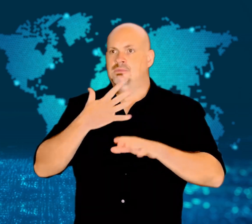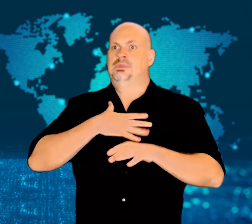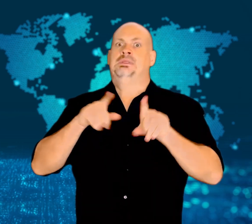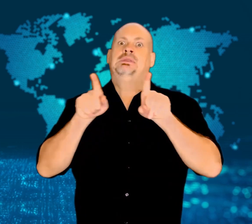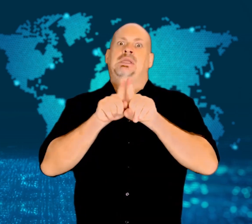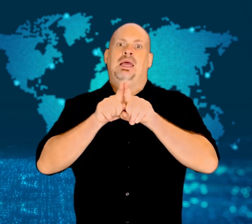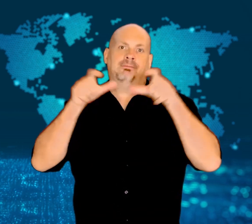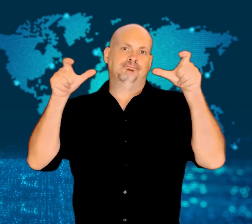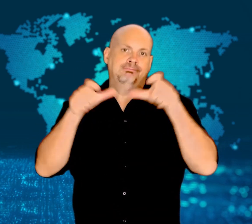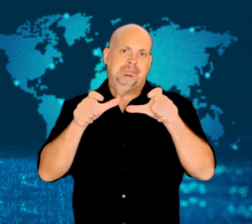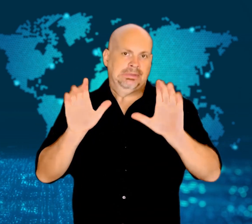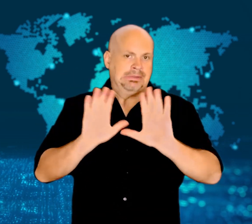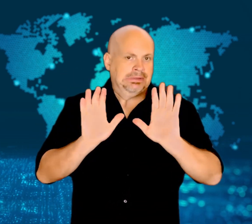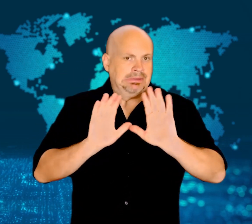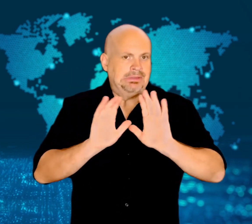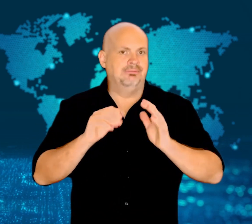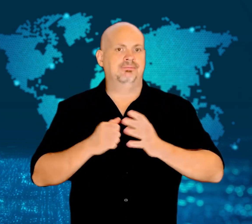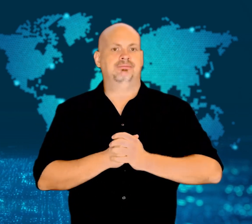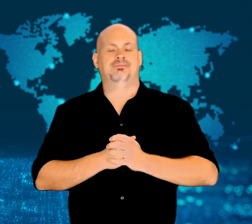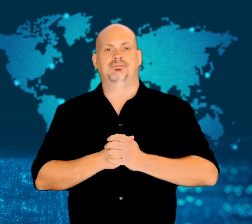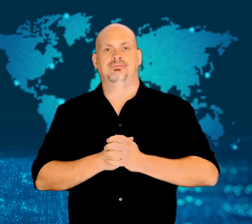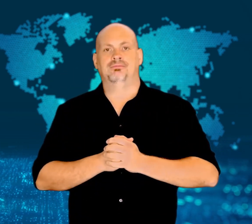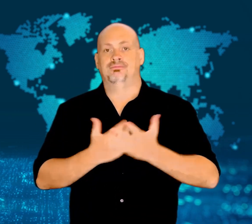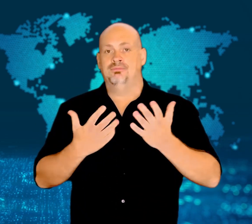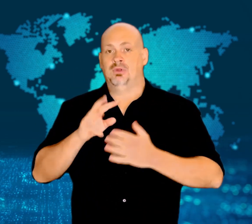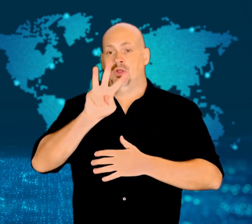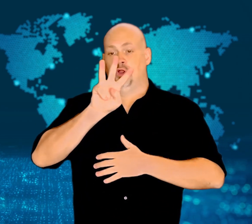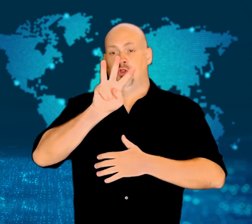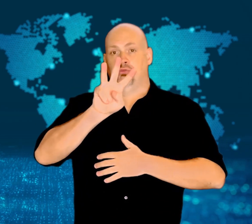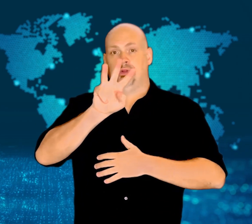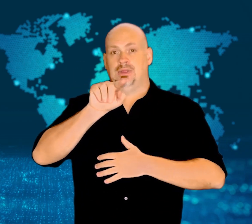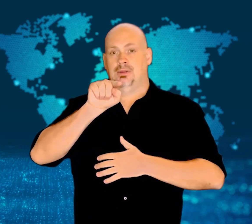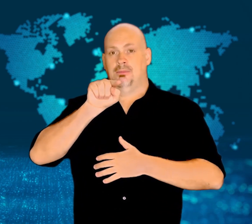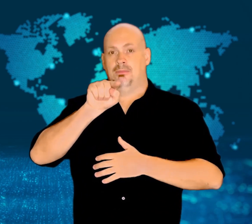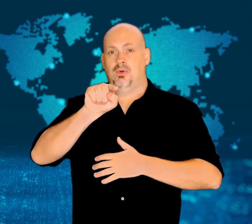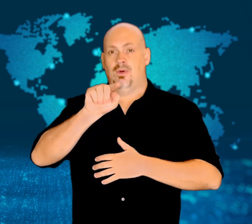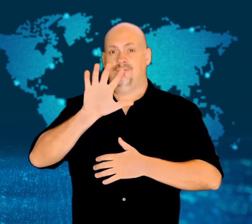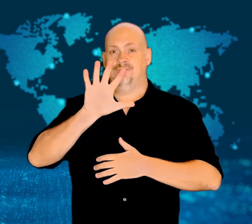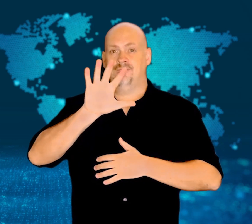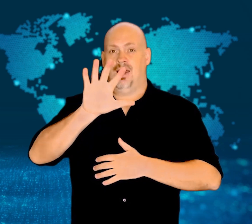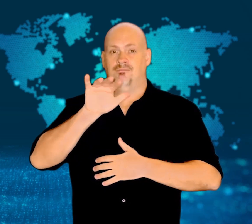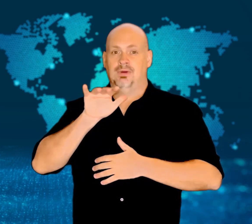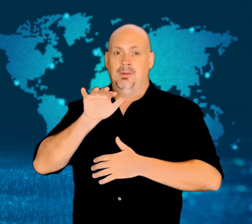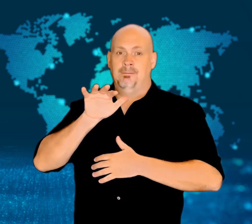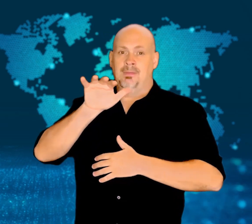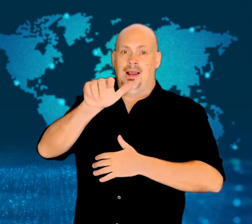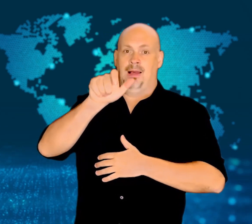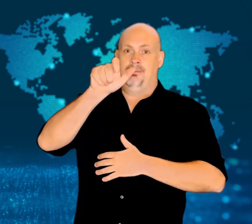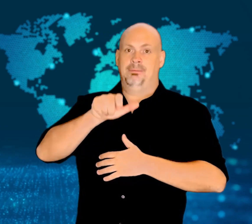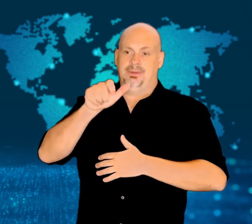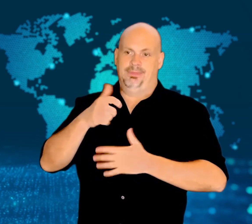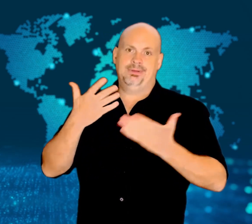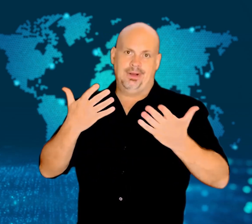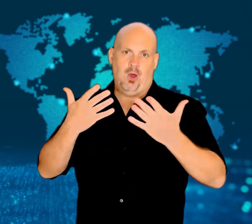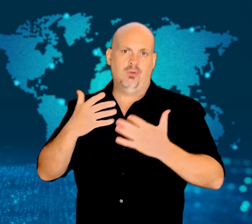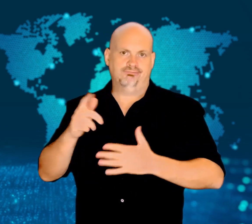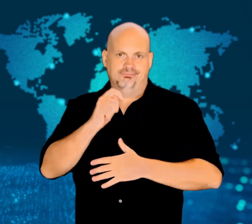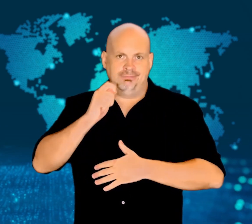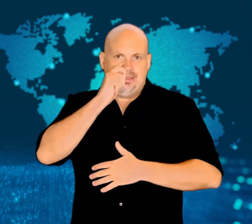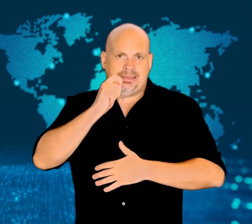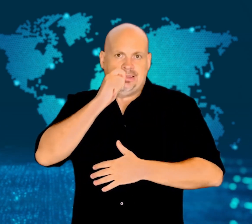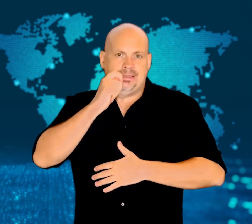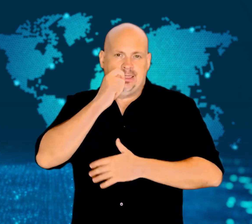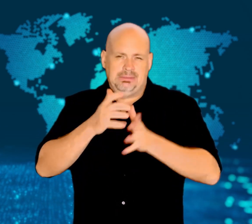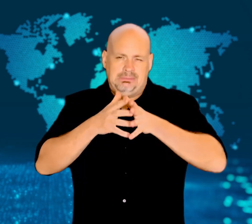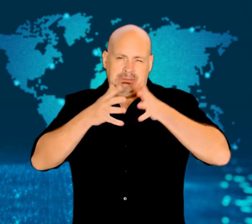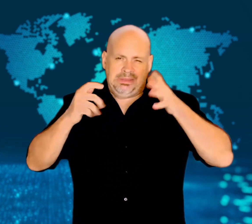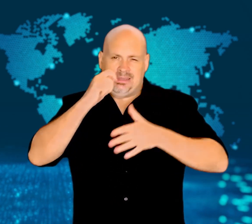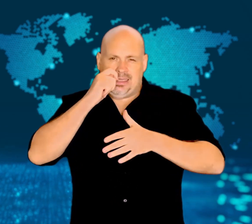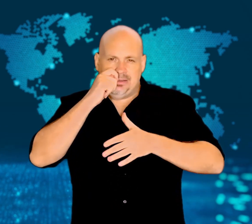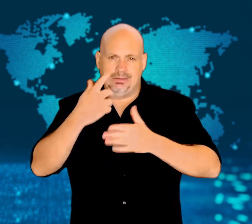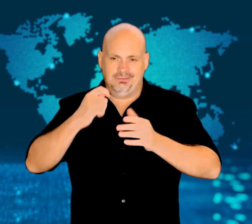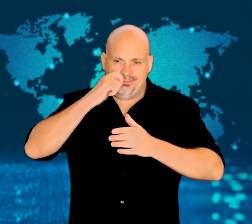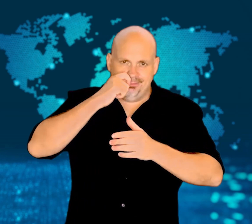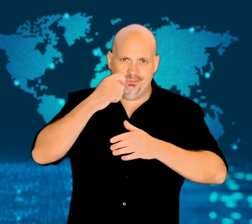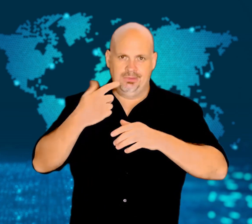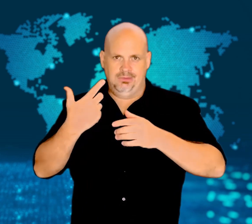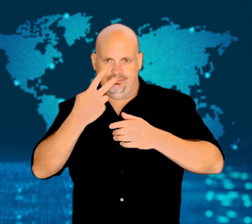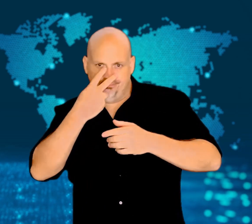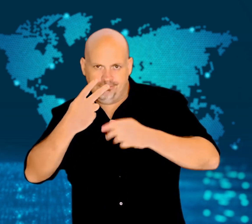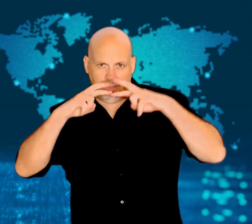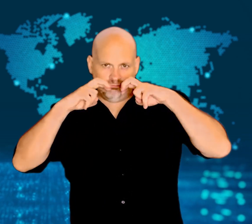In response, 3.5 million people will undergo mass testing.